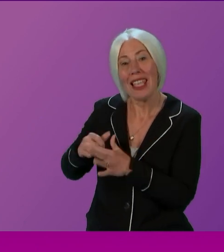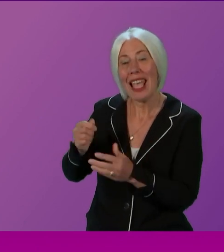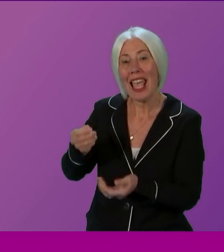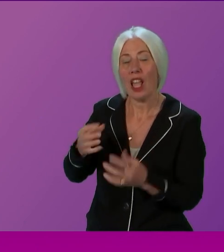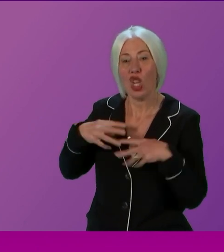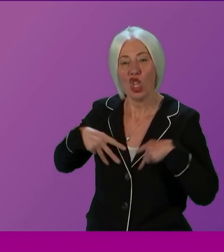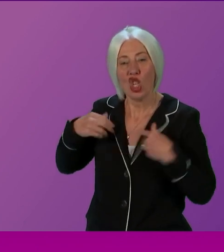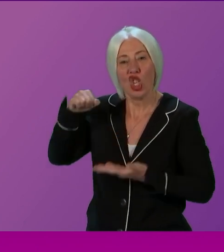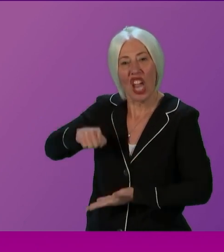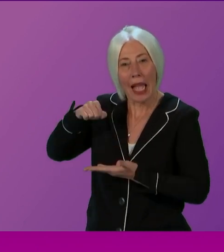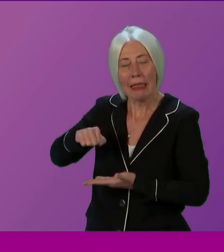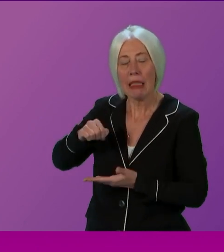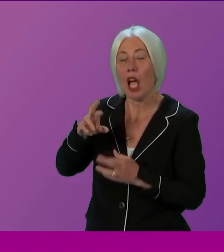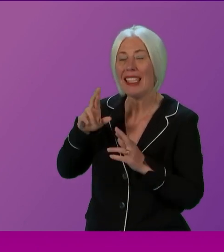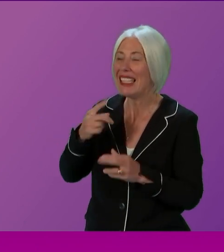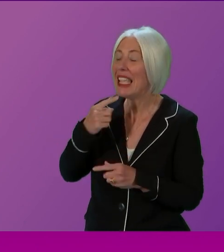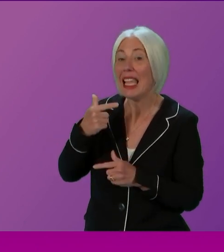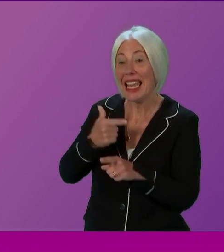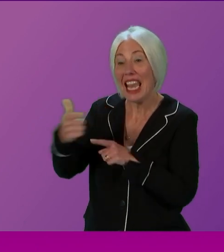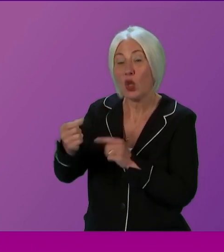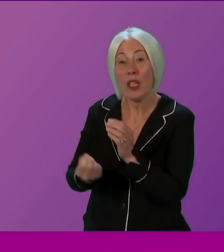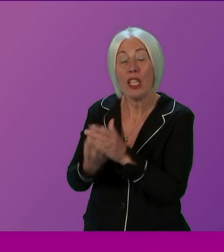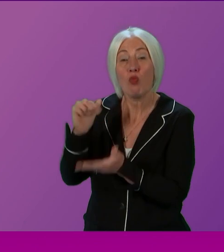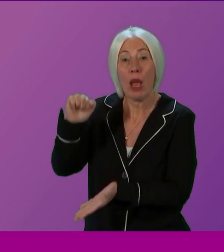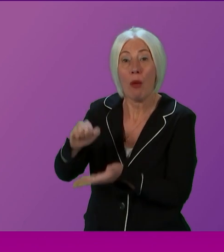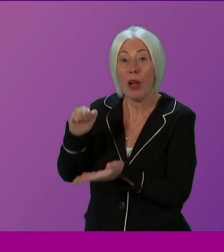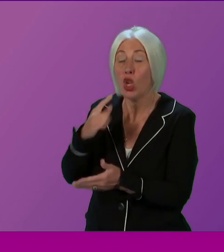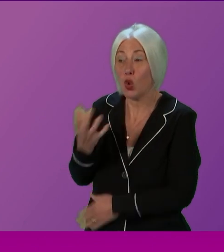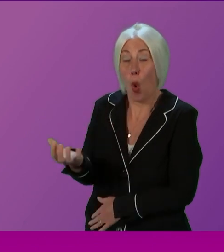spring budget to halt that increase? It will have a devastating impact on many